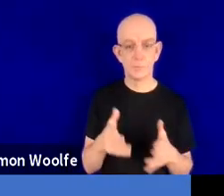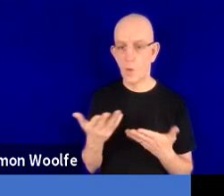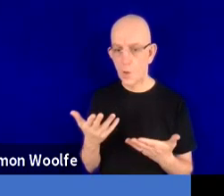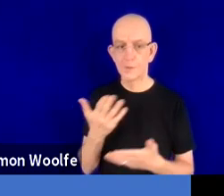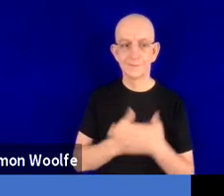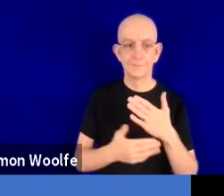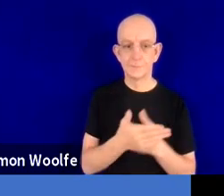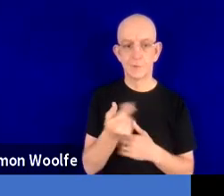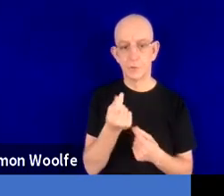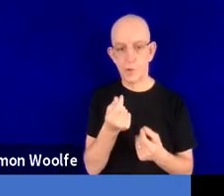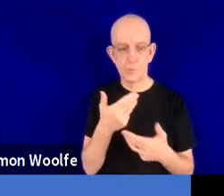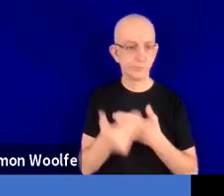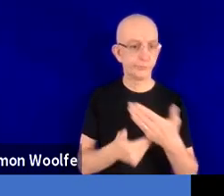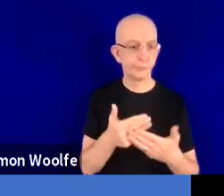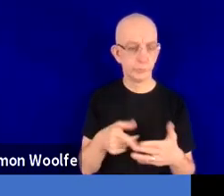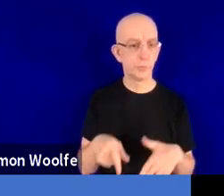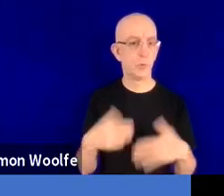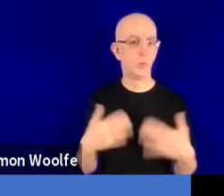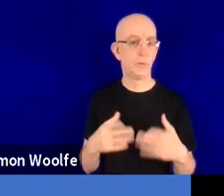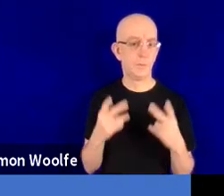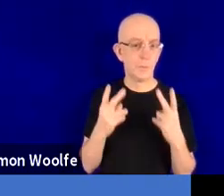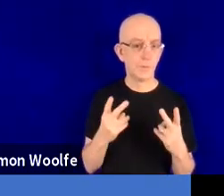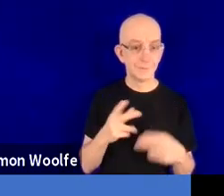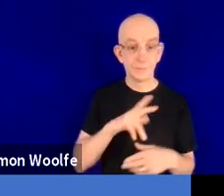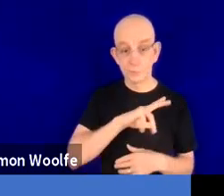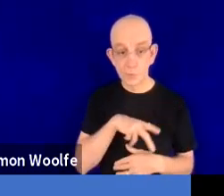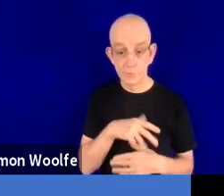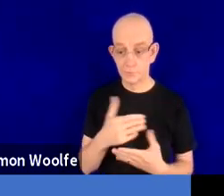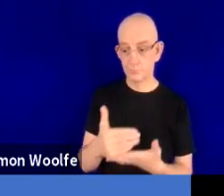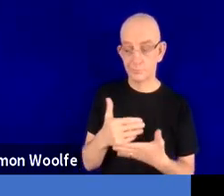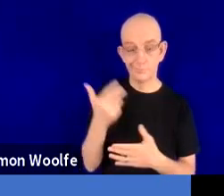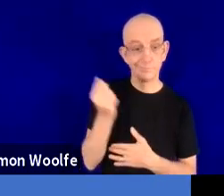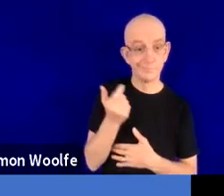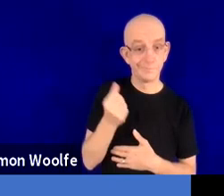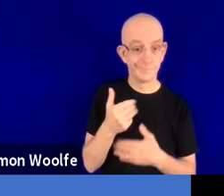the importance of disability related costs and its impact on poverty and marginalization